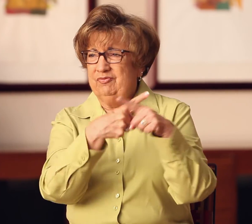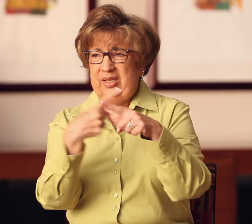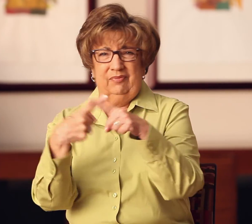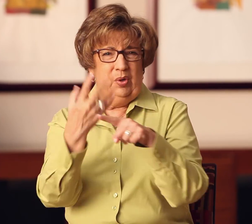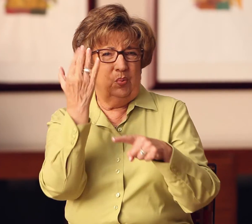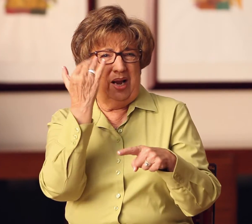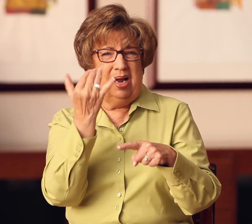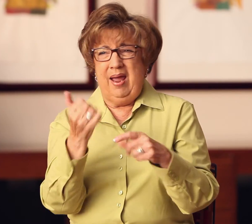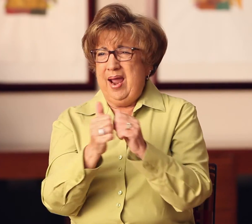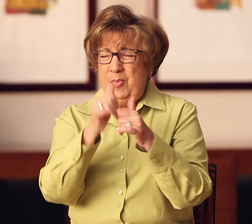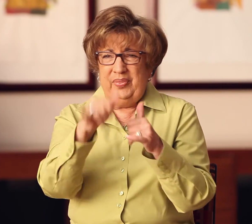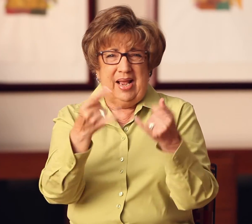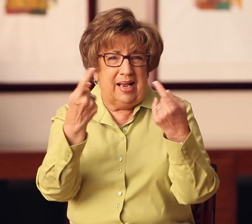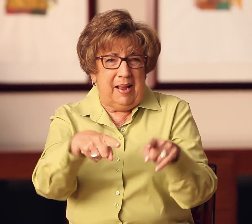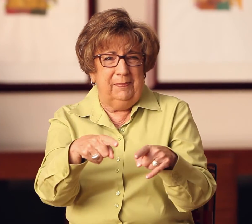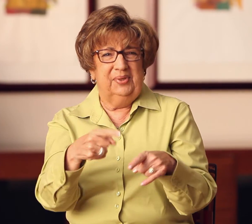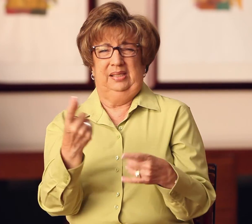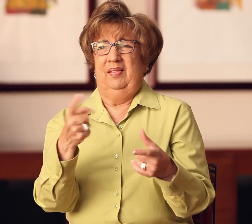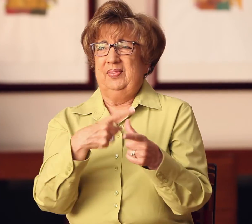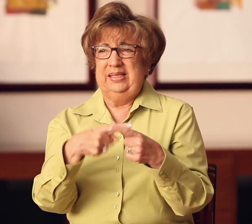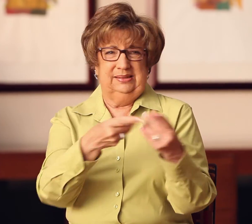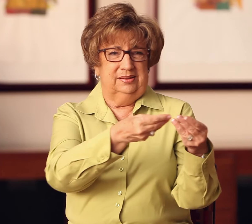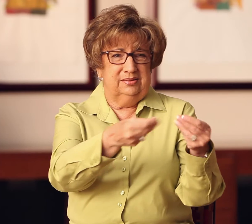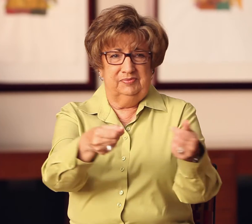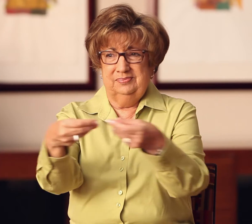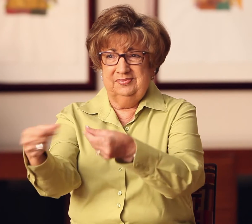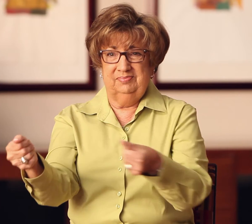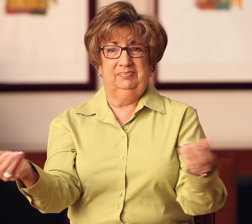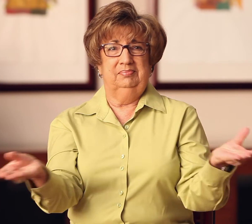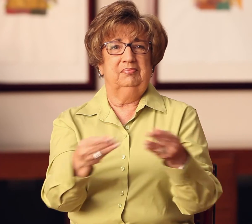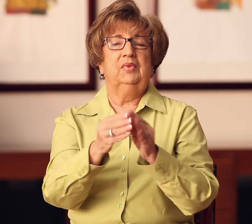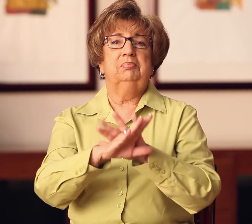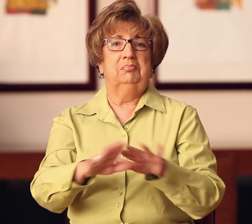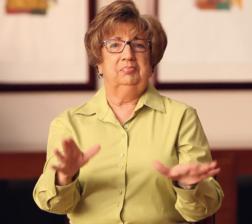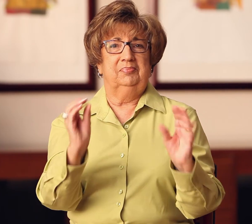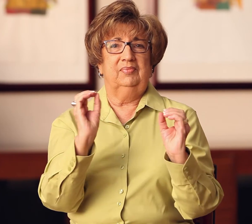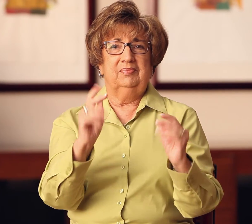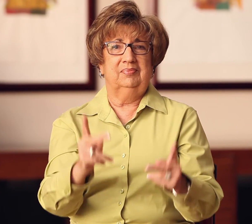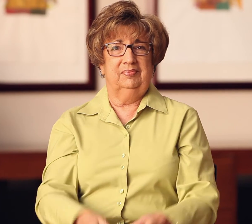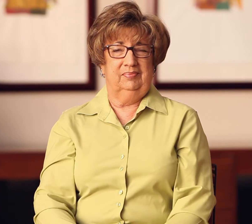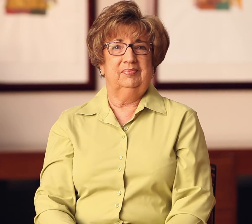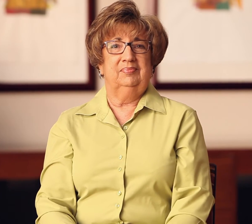to resolve conflict, and help understand why the situation occurred, and seek solutions.